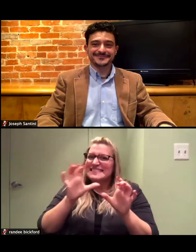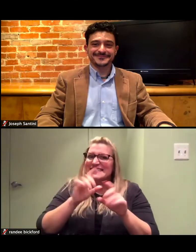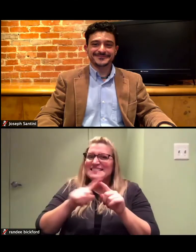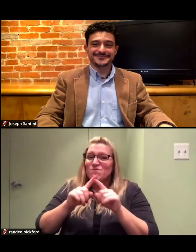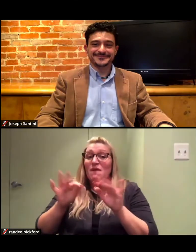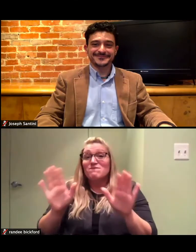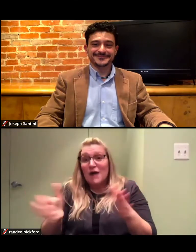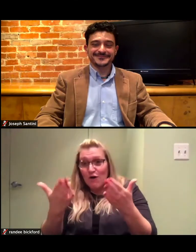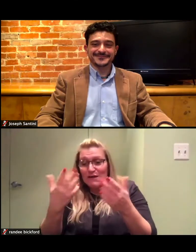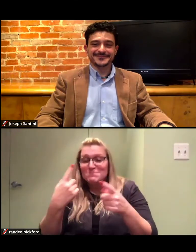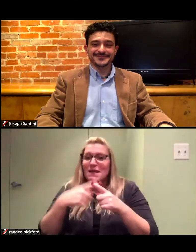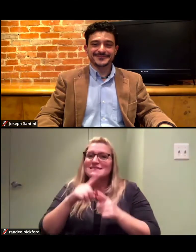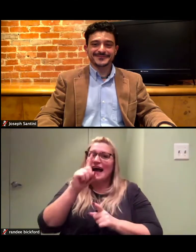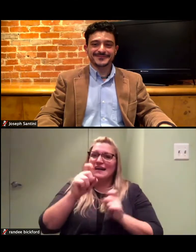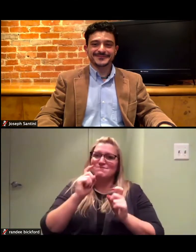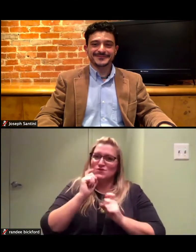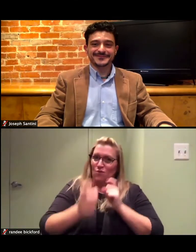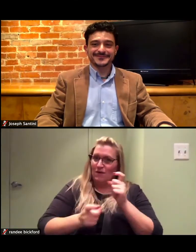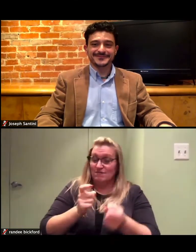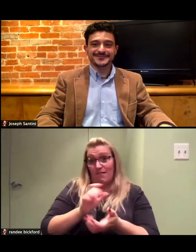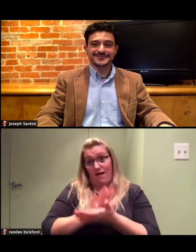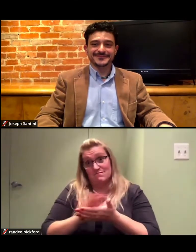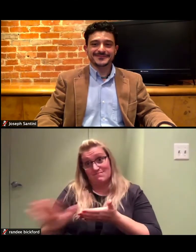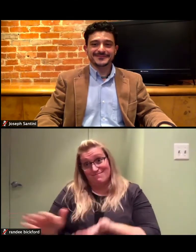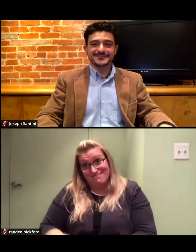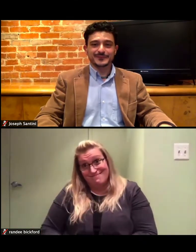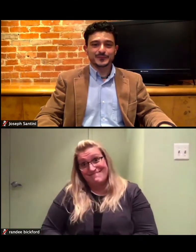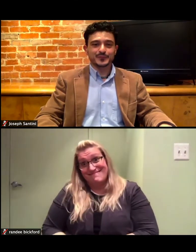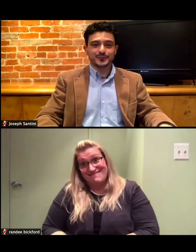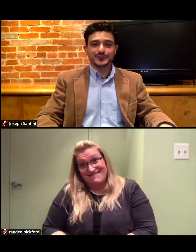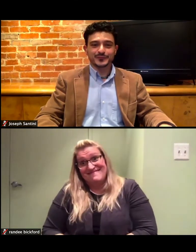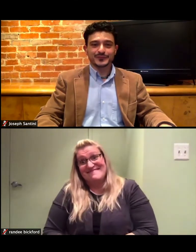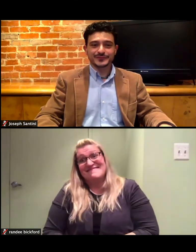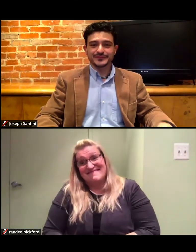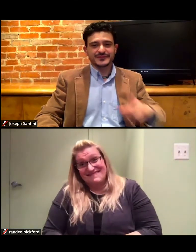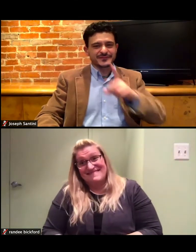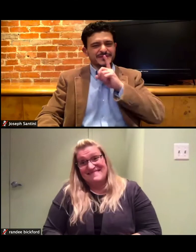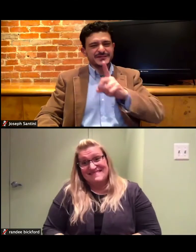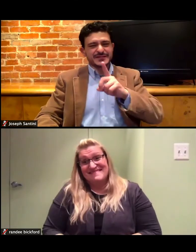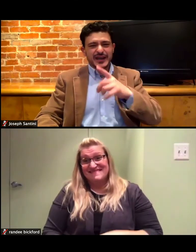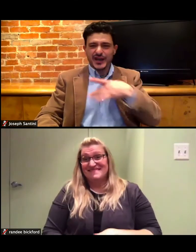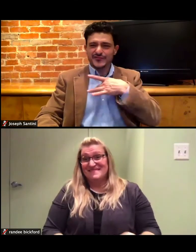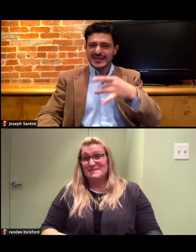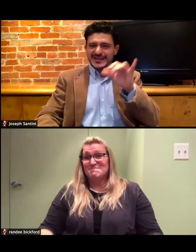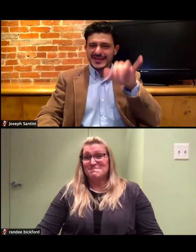So, that was great. And so they did the different fundraising activities and received donations as well.